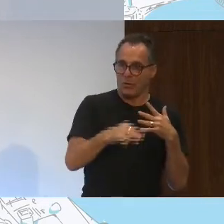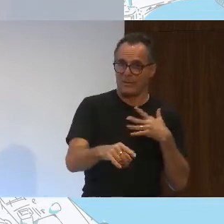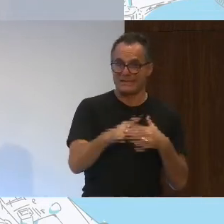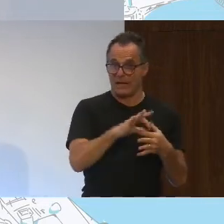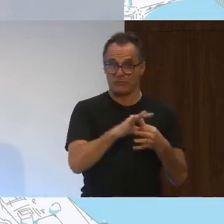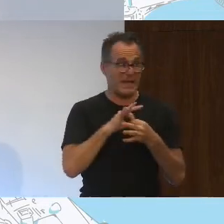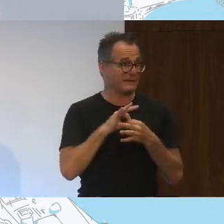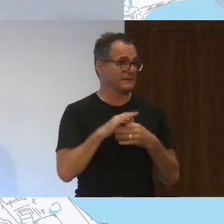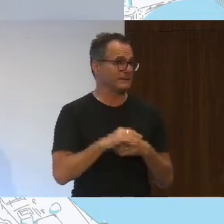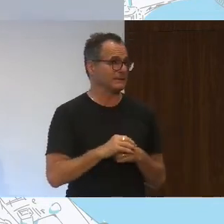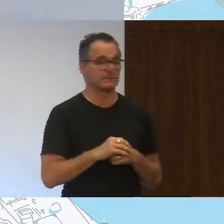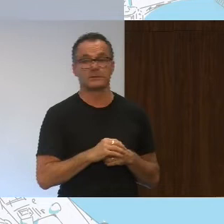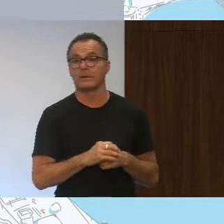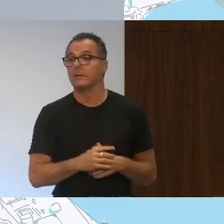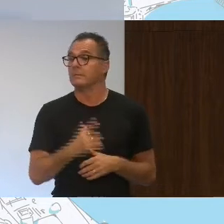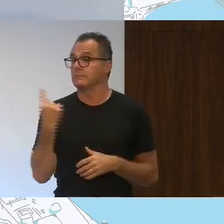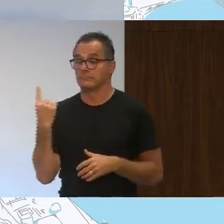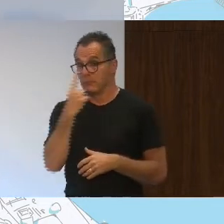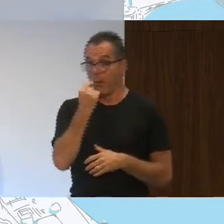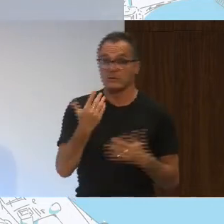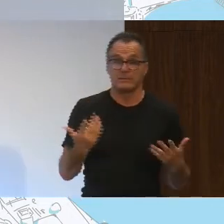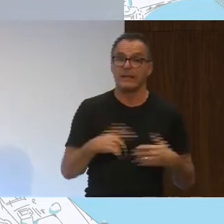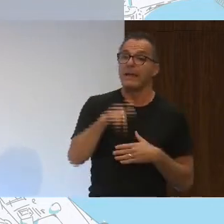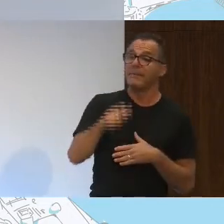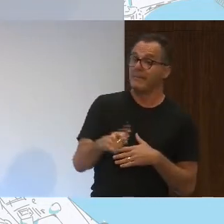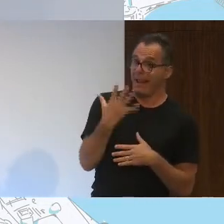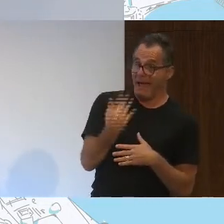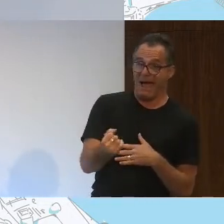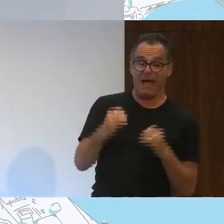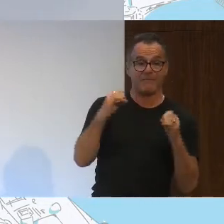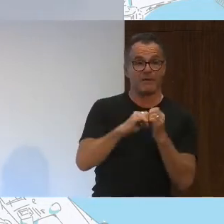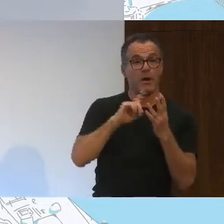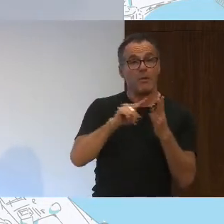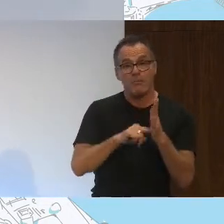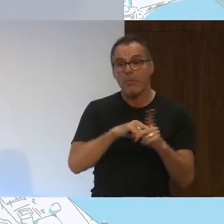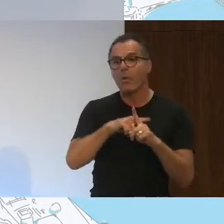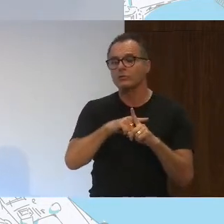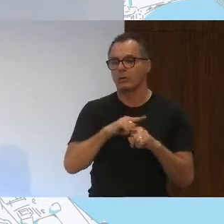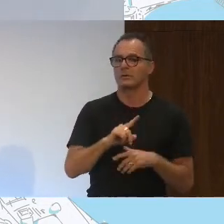Possibly but people with Botox generally it's a cumulative effect